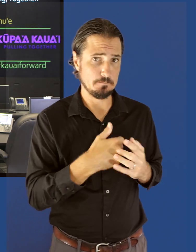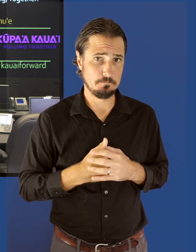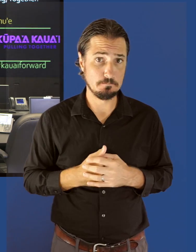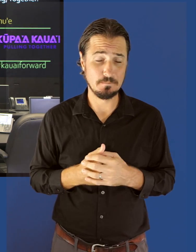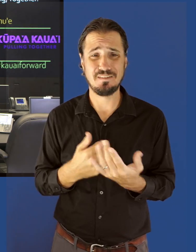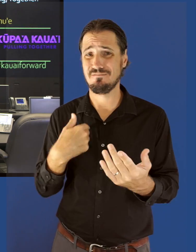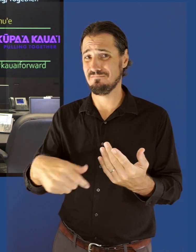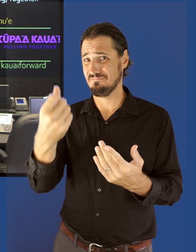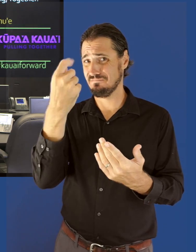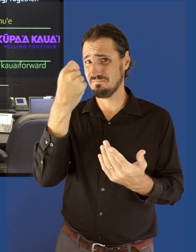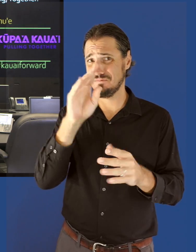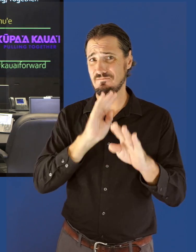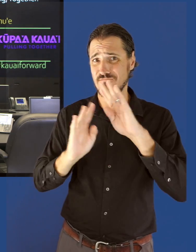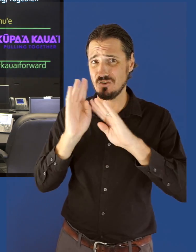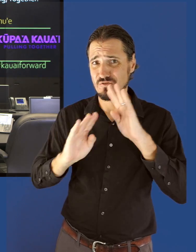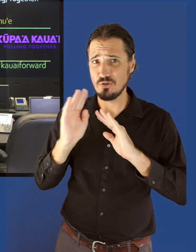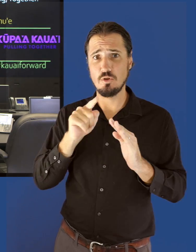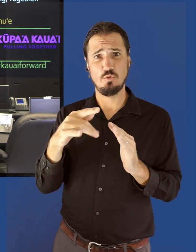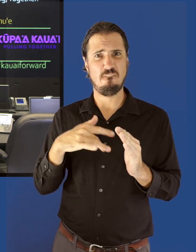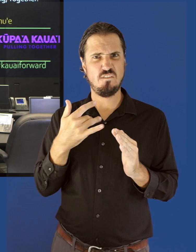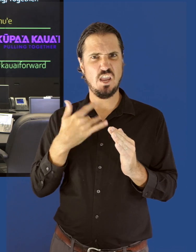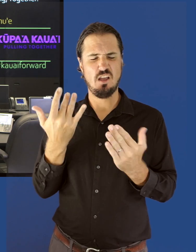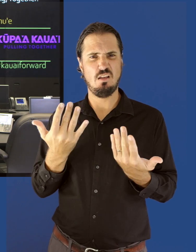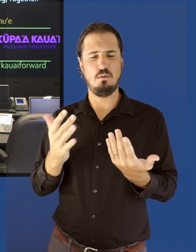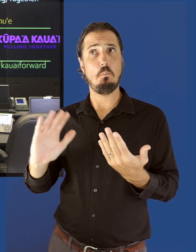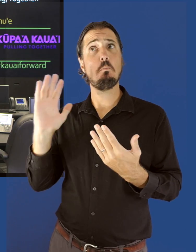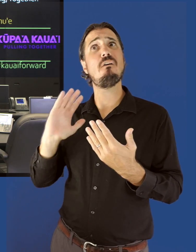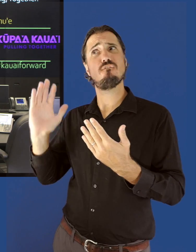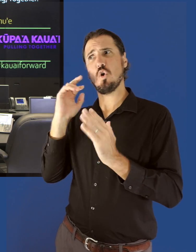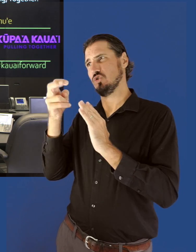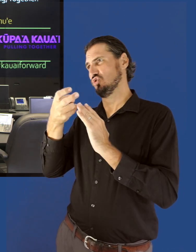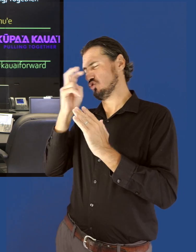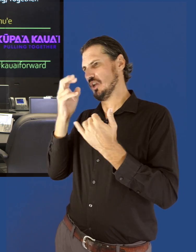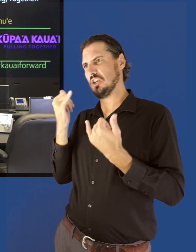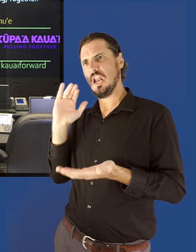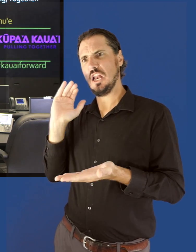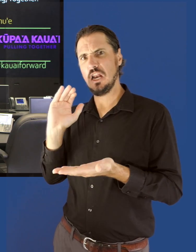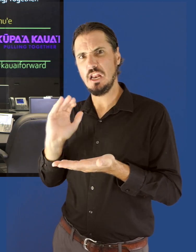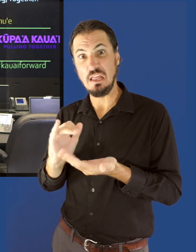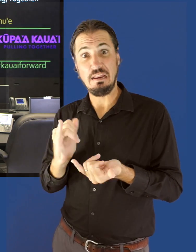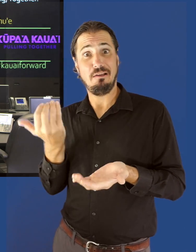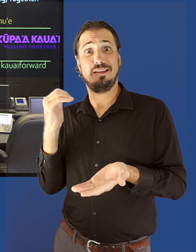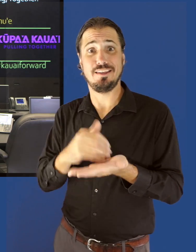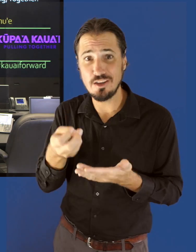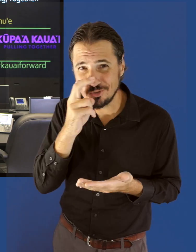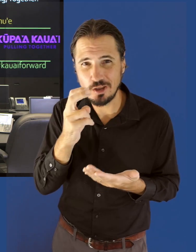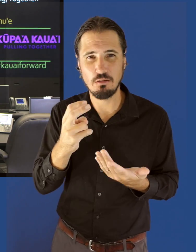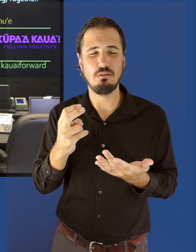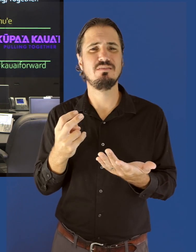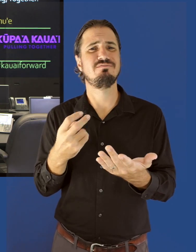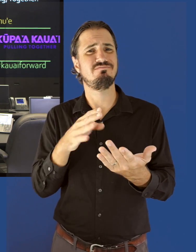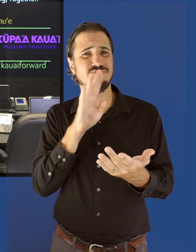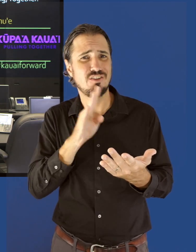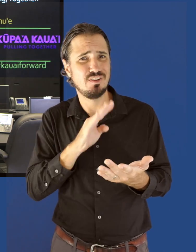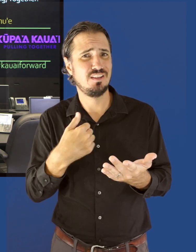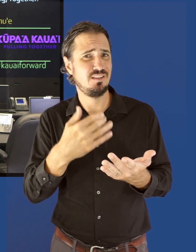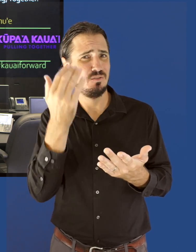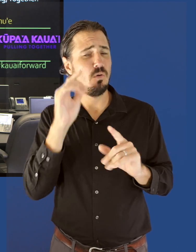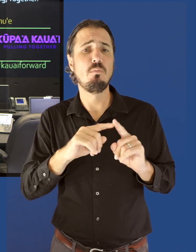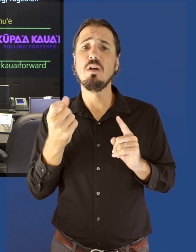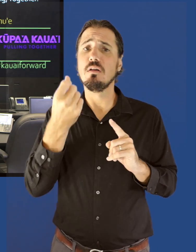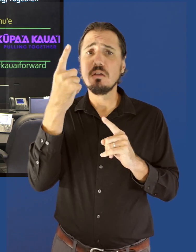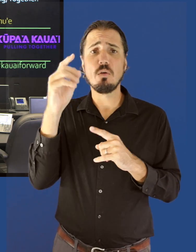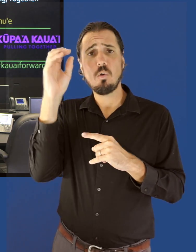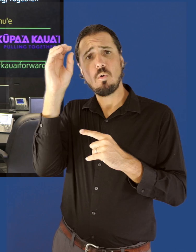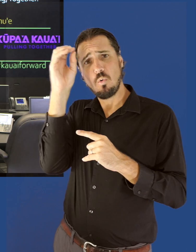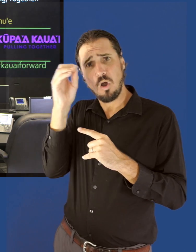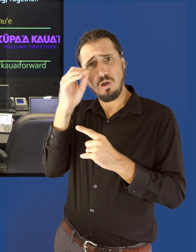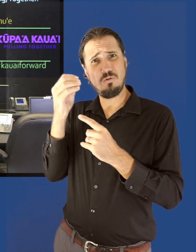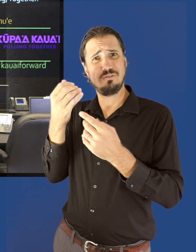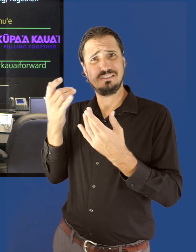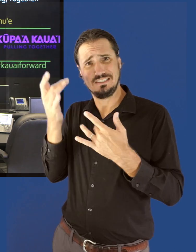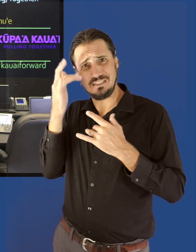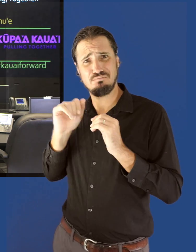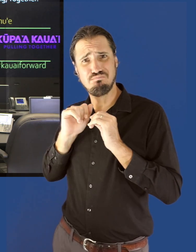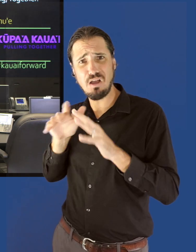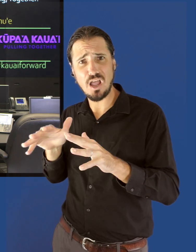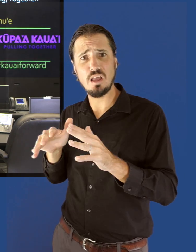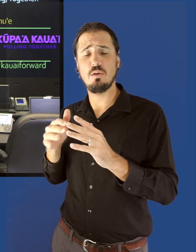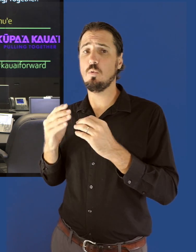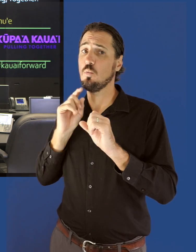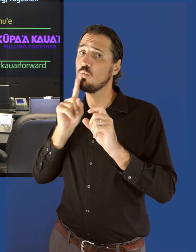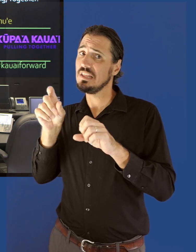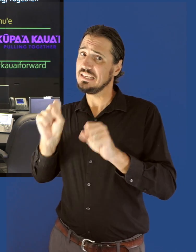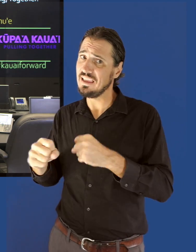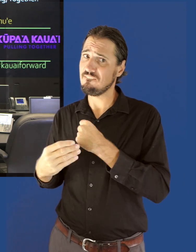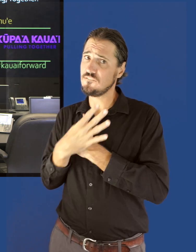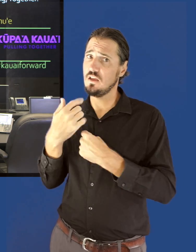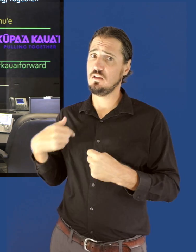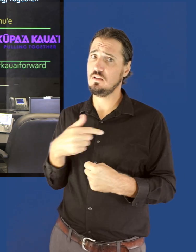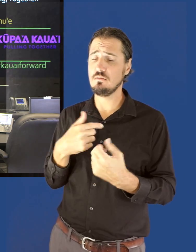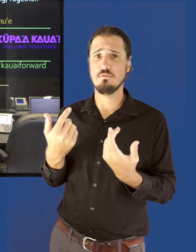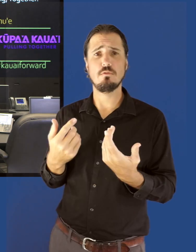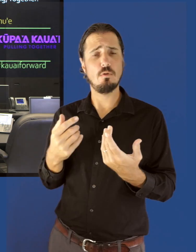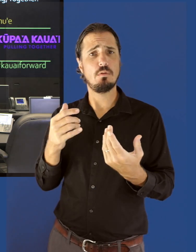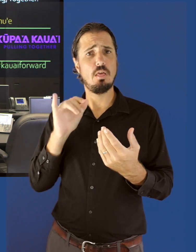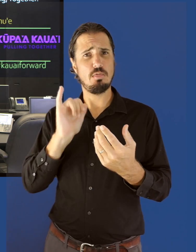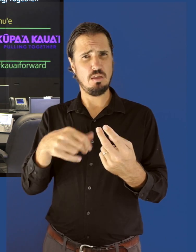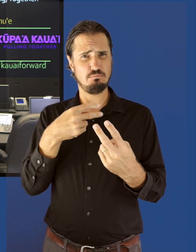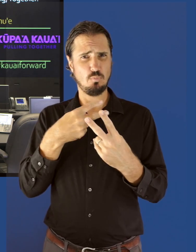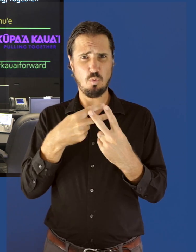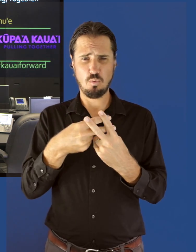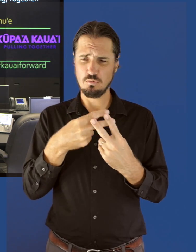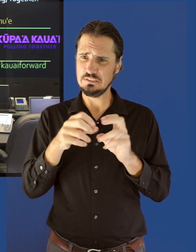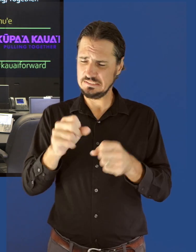While I realize it’s frustrating to feel like we are going backwards, the situation on O‘ahu affects all of us. Implementing a quarantine adds a layer of protection to help keep our island safe, and our